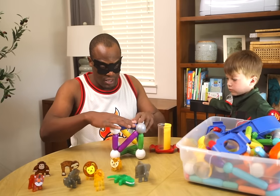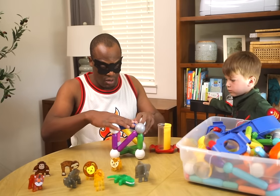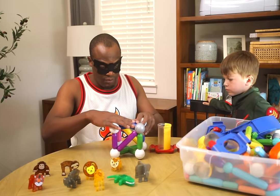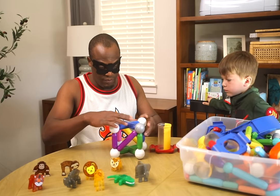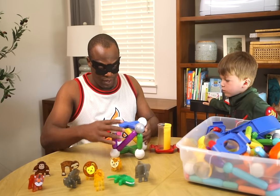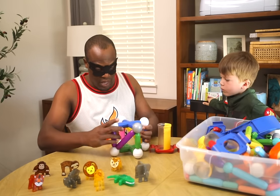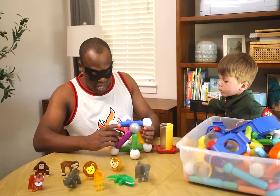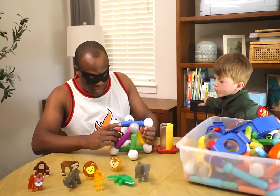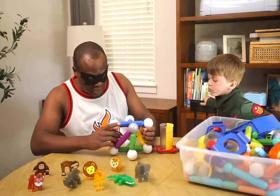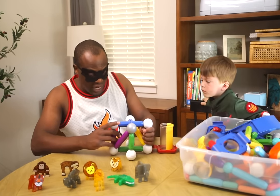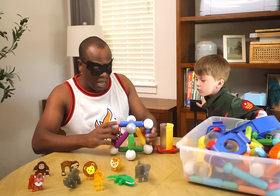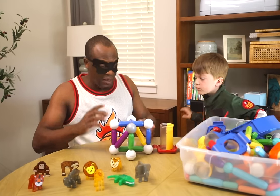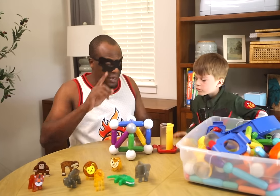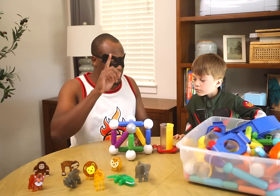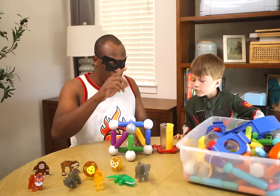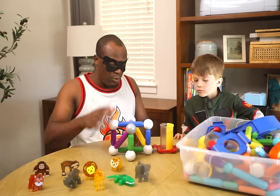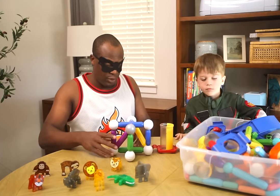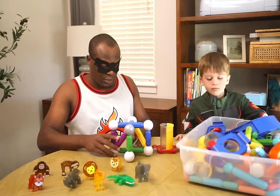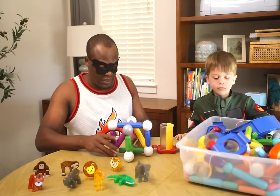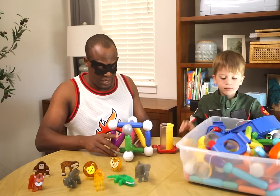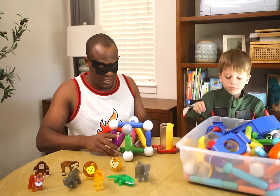So, actually, I'm going to need two more of those pieces.